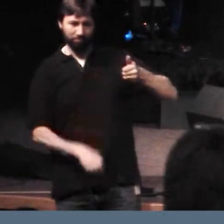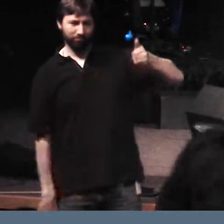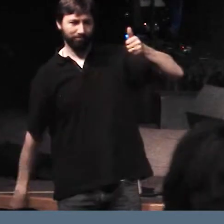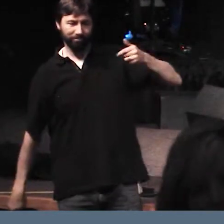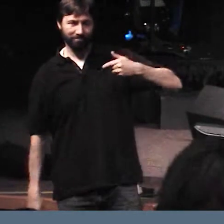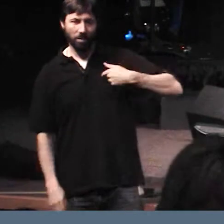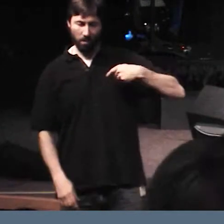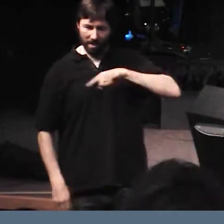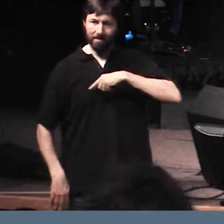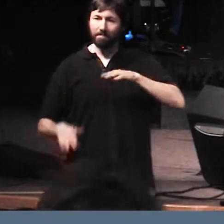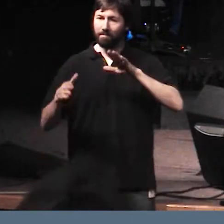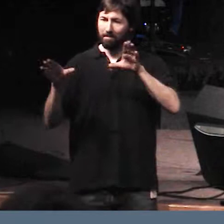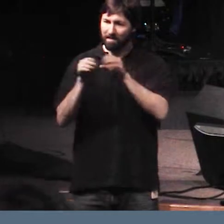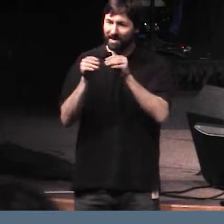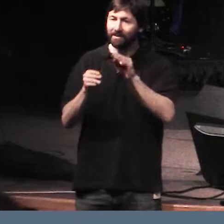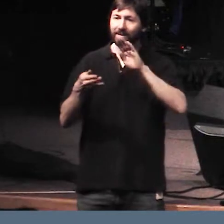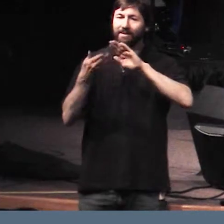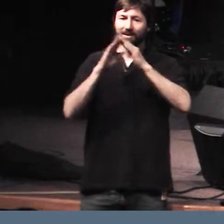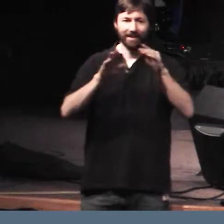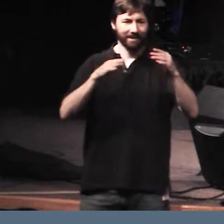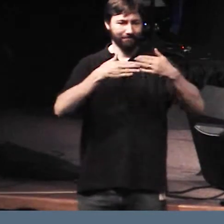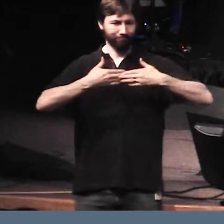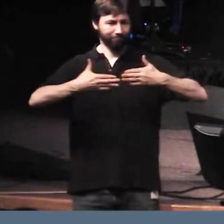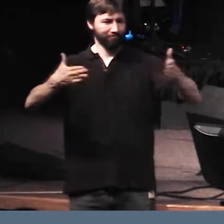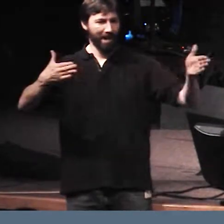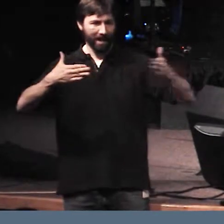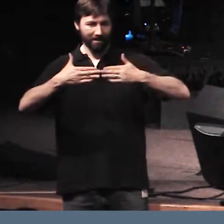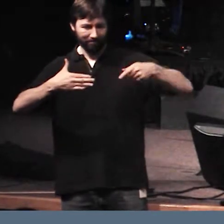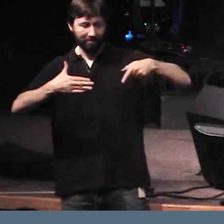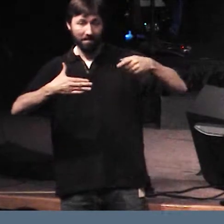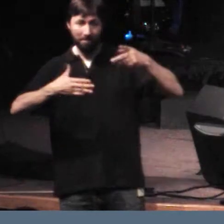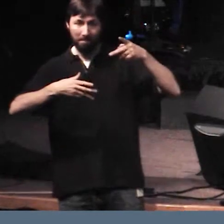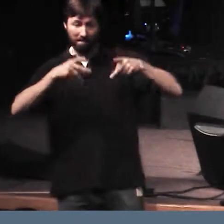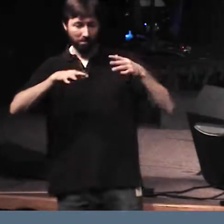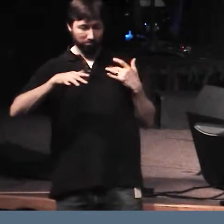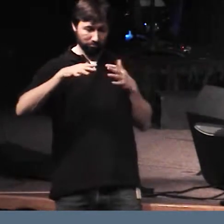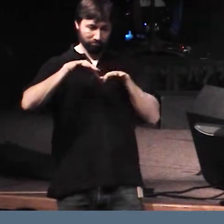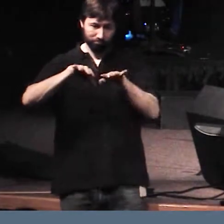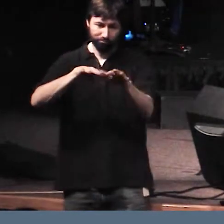at the city gates, here's why because that's where everybody comes and goes you gotta get outside the city walls to go and work your fields